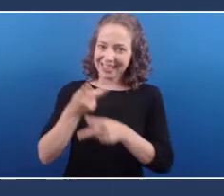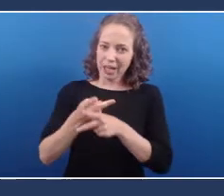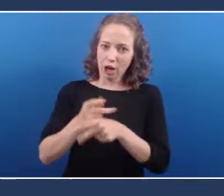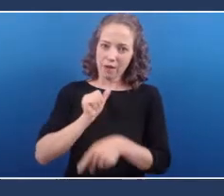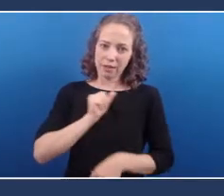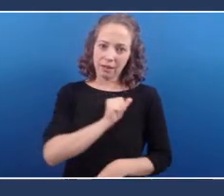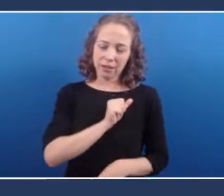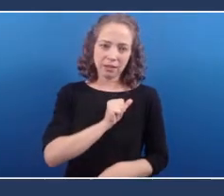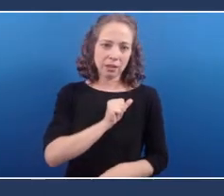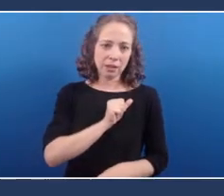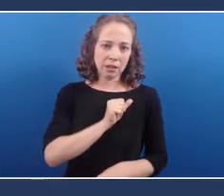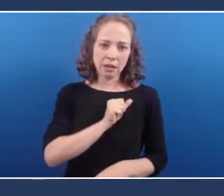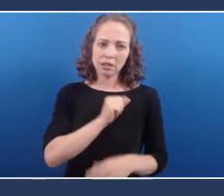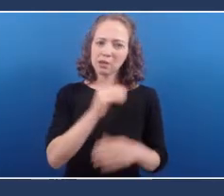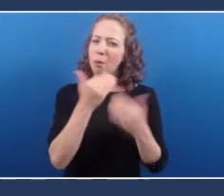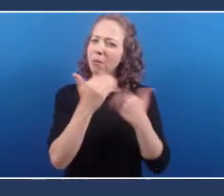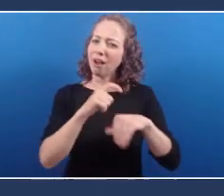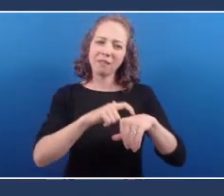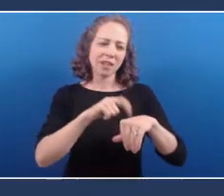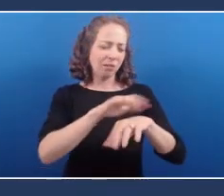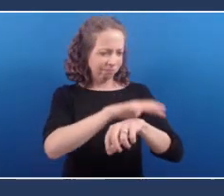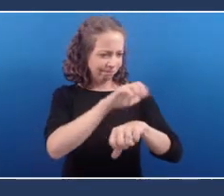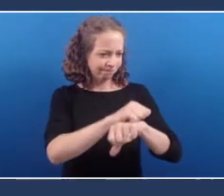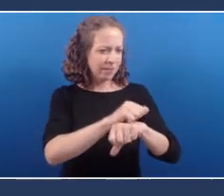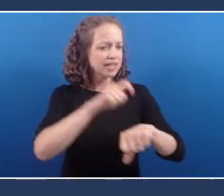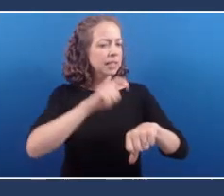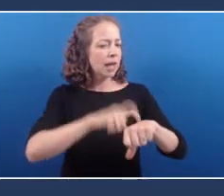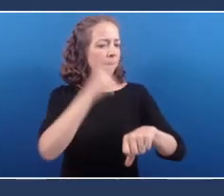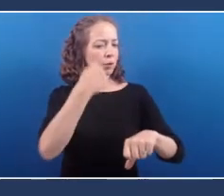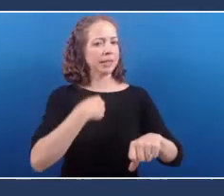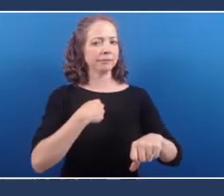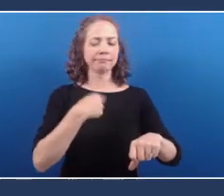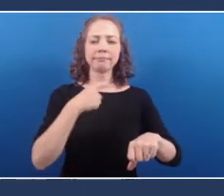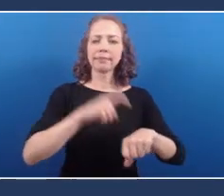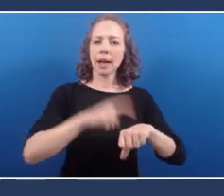So, block time for self-care. Right. Just do the easy thing of putting a little bit of time